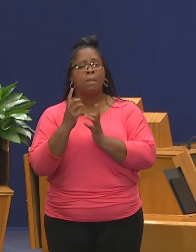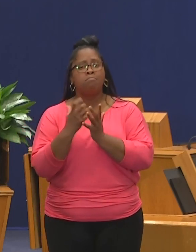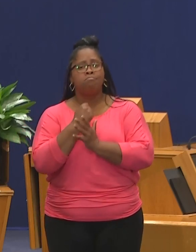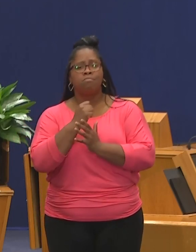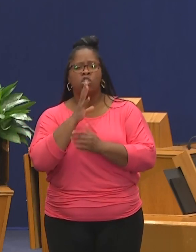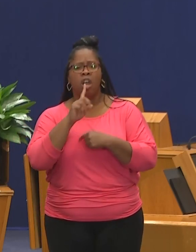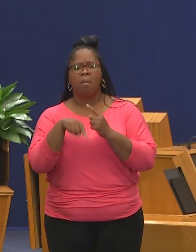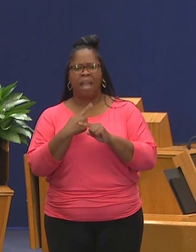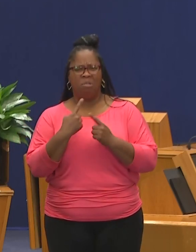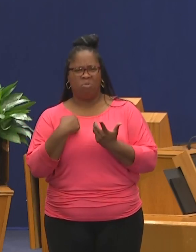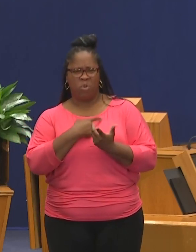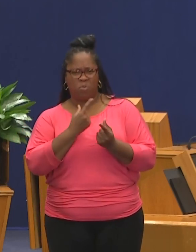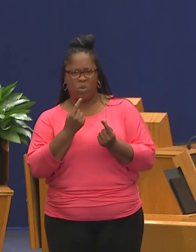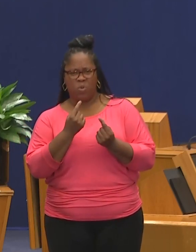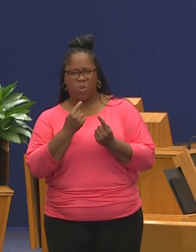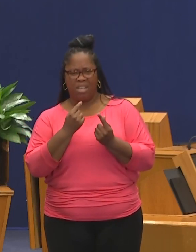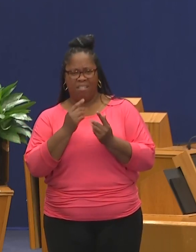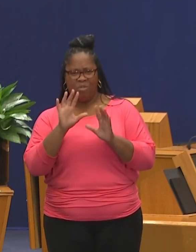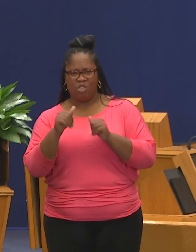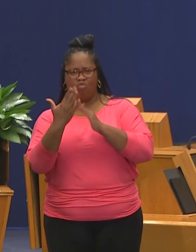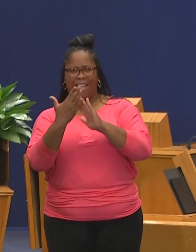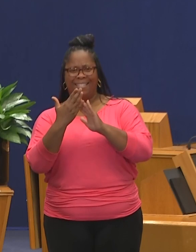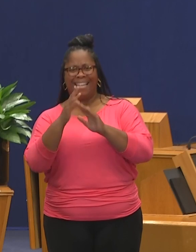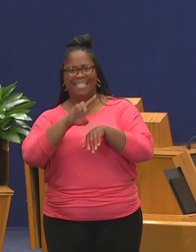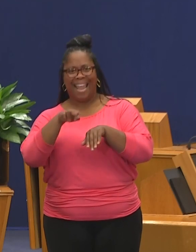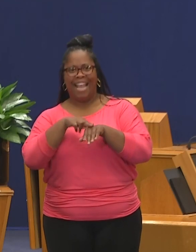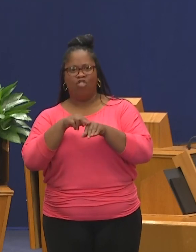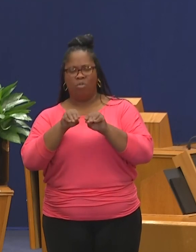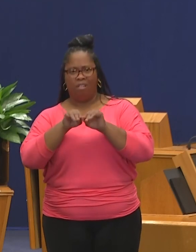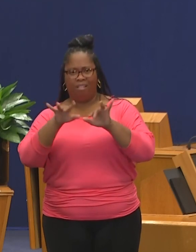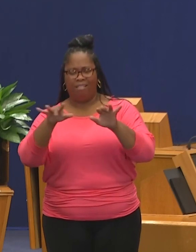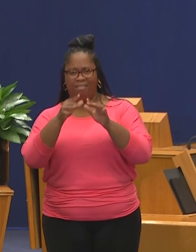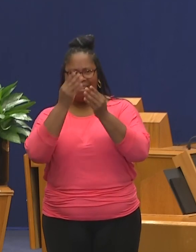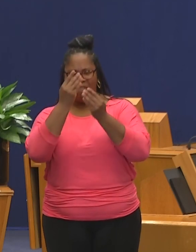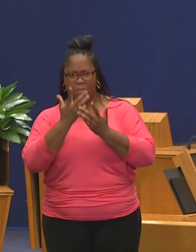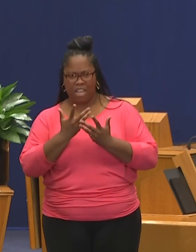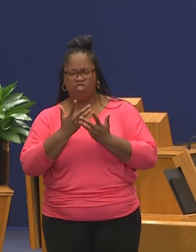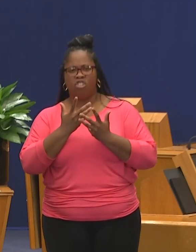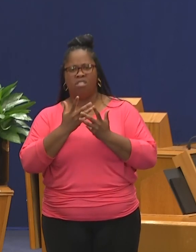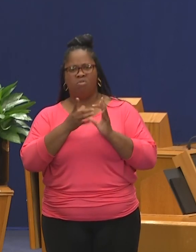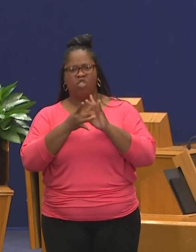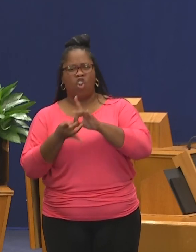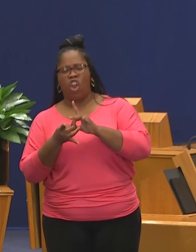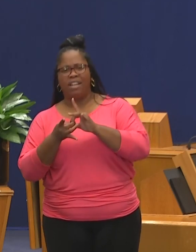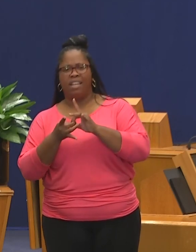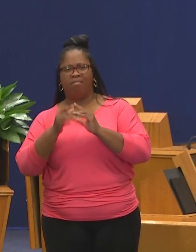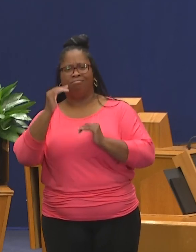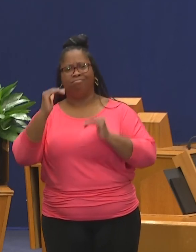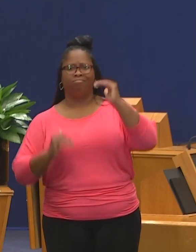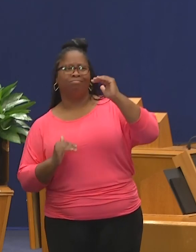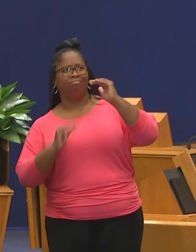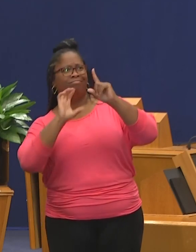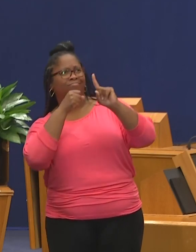I ALSO WANT TO TAKE A MINUTE TO TALK ABOUT WHAT WE'RE DOING TO ADDRESSEE MERGING INFORMATION NATIONALLY ON THE